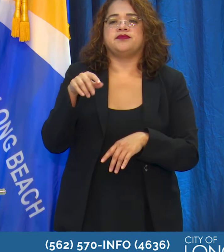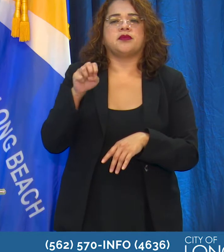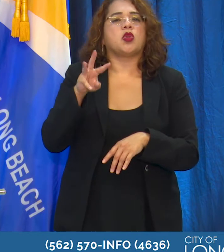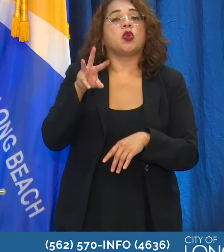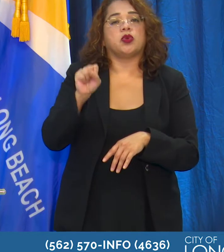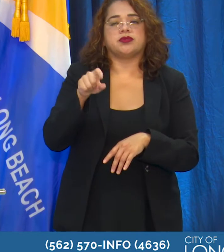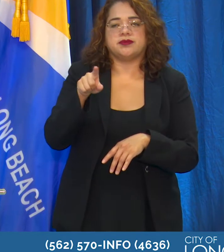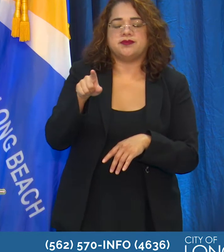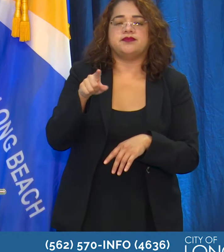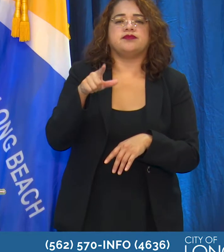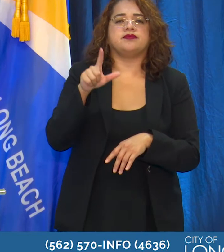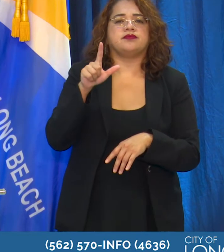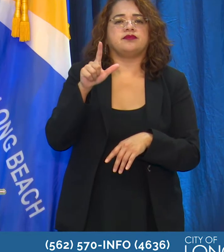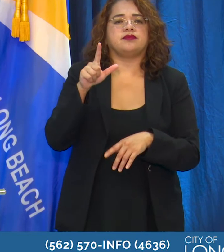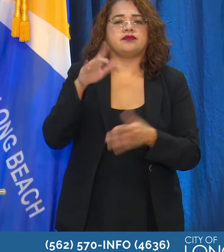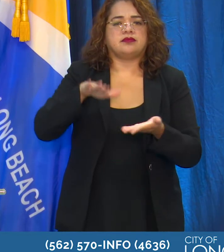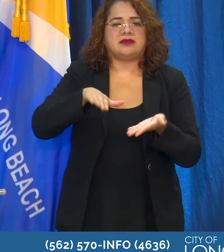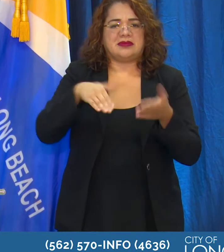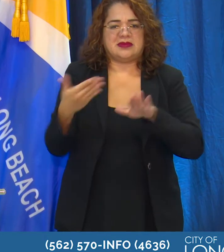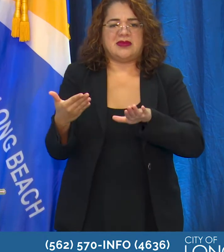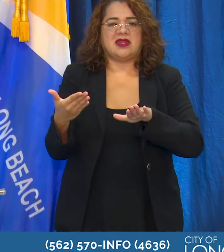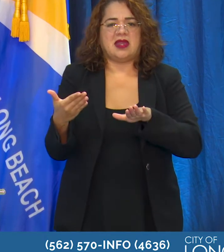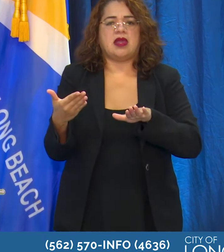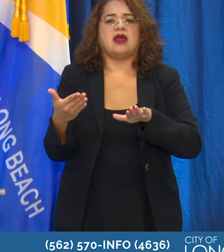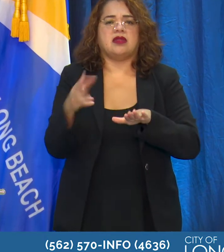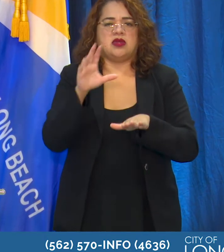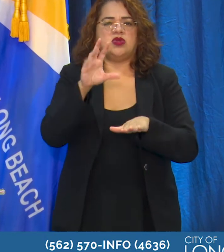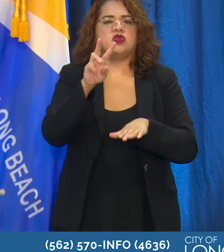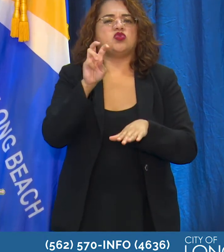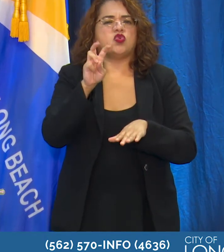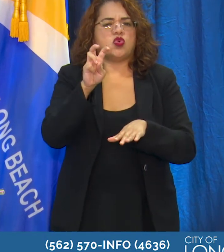and there were also 4 deaths reported yesterday and 5 on Tuesday.